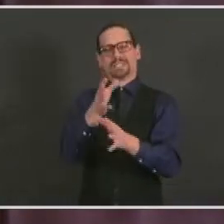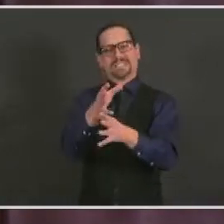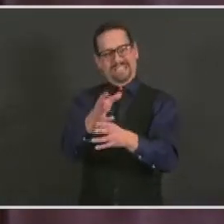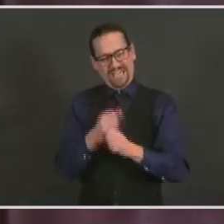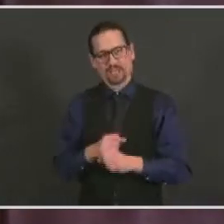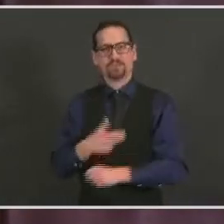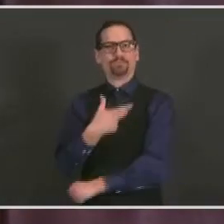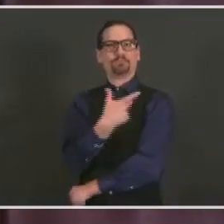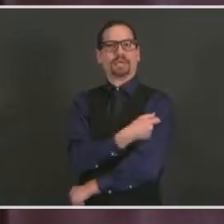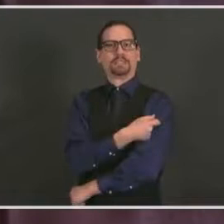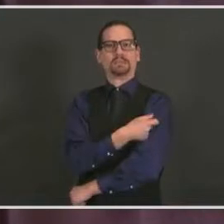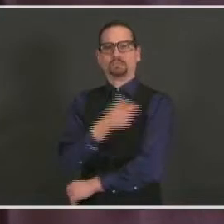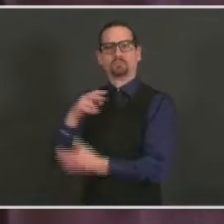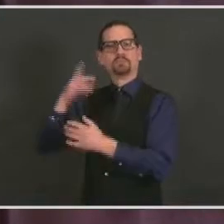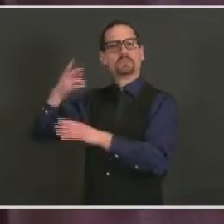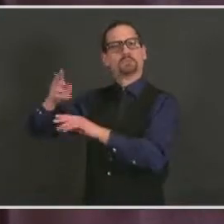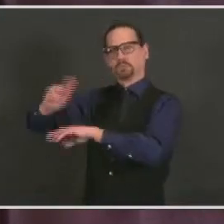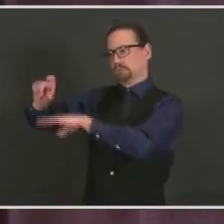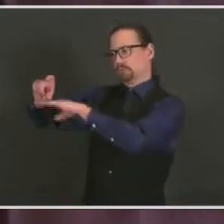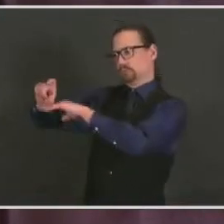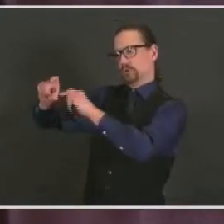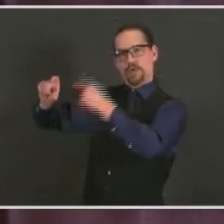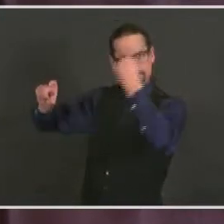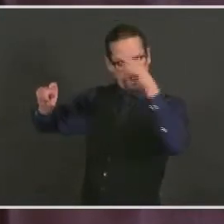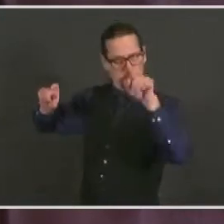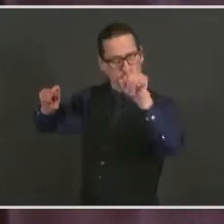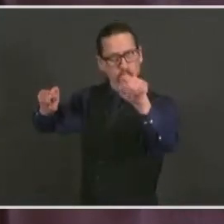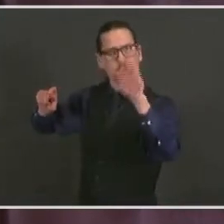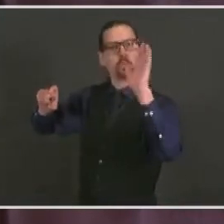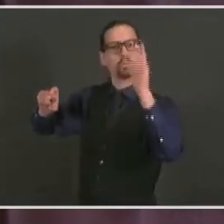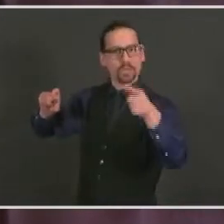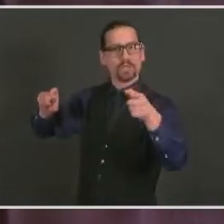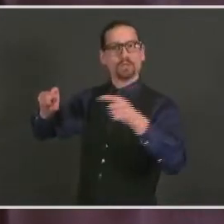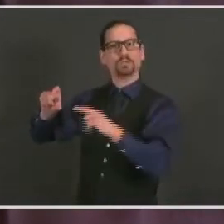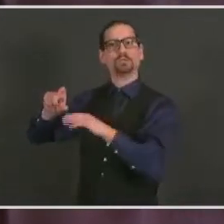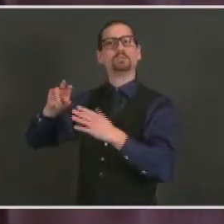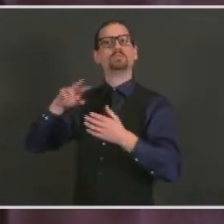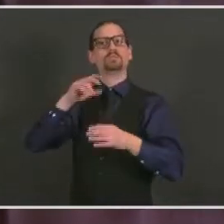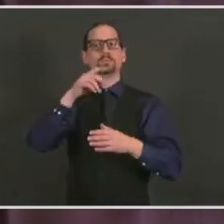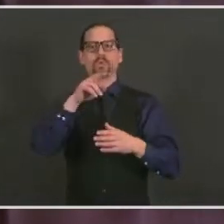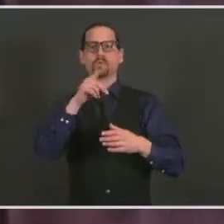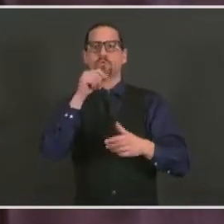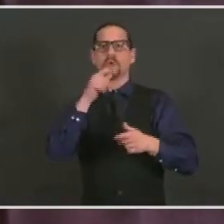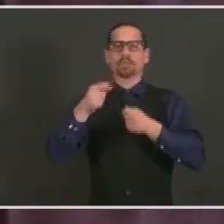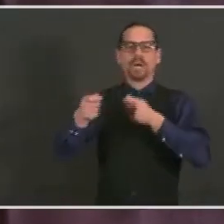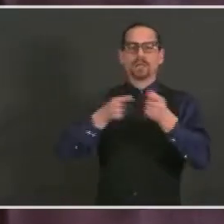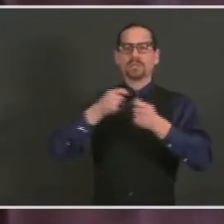HARD TO ENSURE THAT IF YOU HAVE AN APPOINTMENT THERE'S A VACCINE. READY FOR YOU AT THE TIME. THE APPOINTMENT HAS BEEN